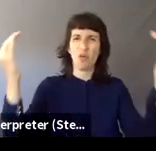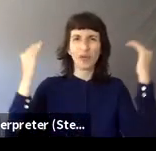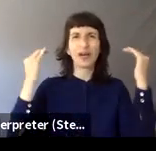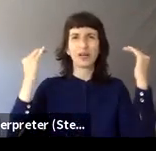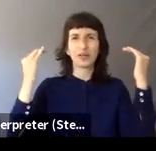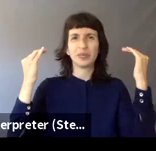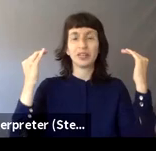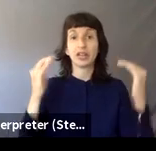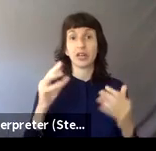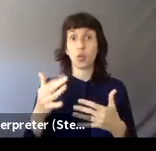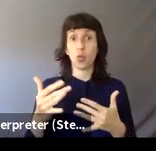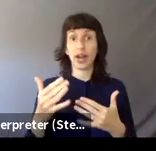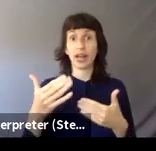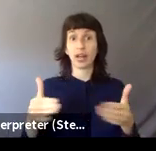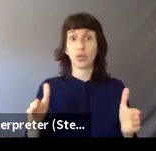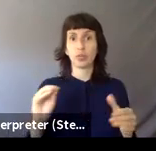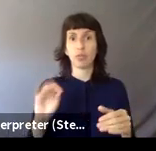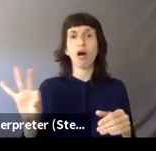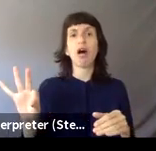If you have colleagues of yours that are texting or e-mailing saying they are in the waiting room or for some reason they can't get in, there's lots of people using Zoom this week as schools start